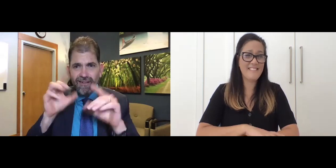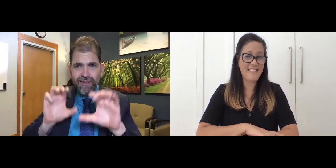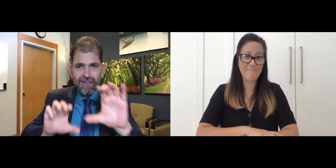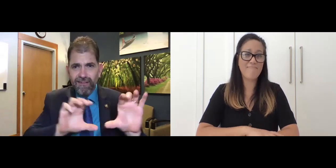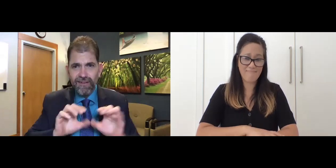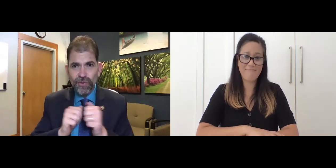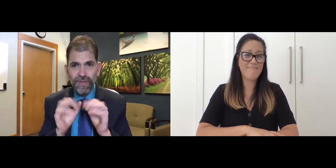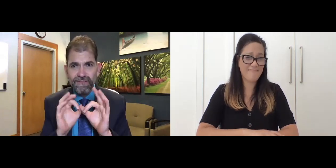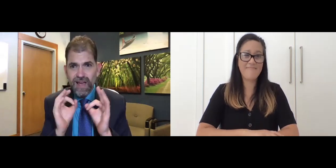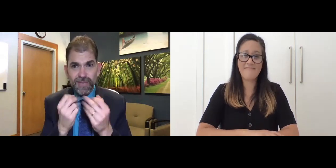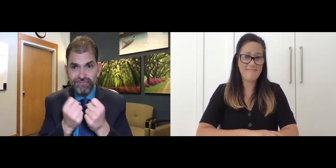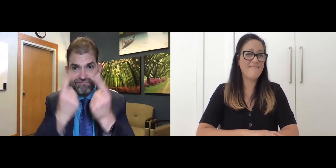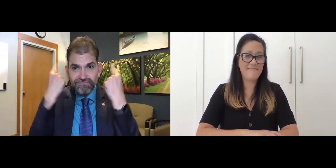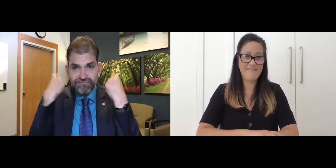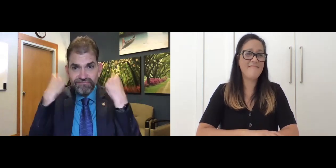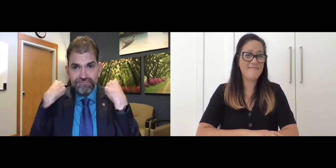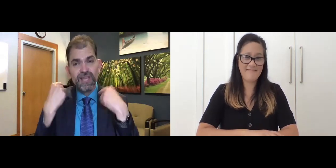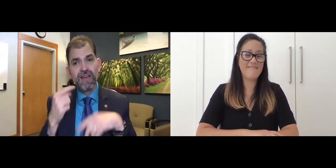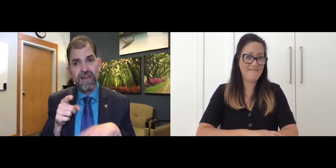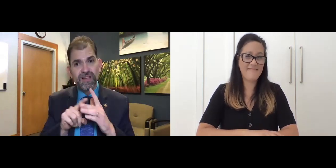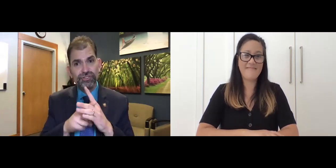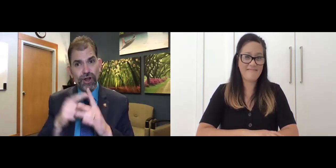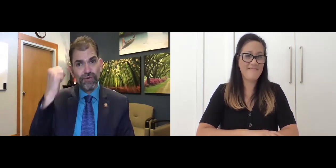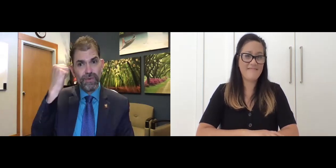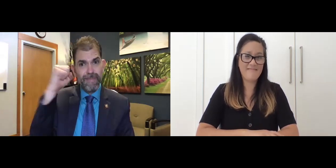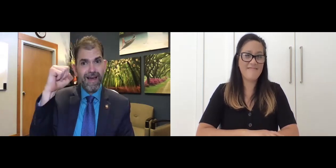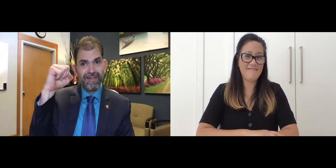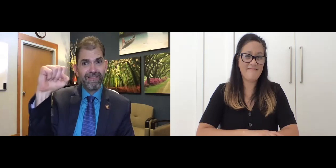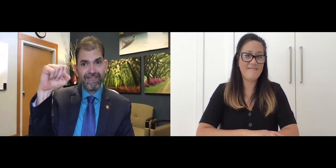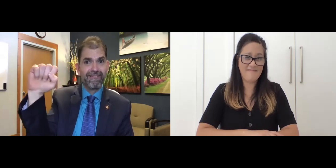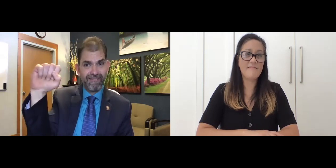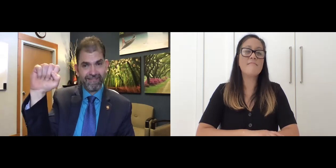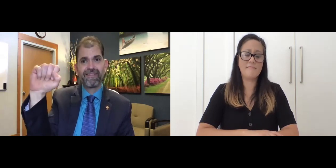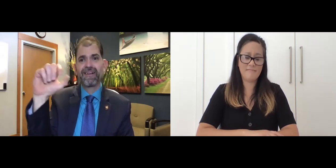He would just sit and eat dinner with no interaction with his siblings